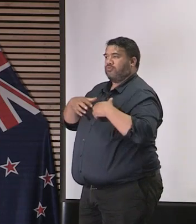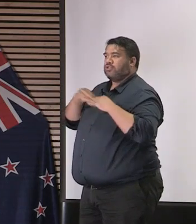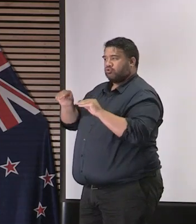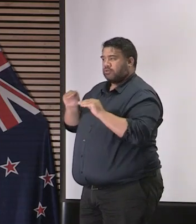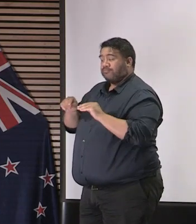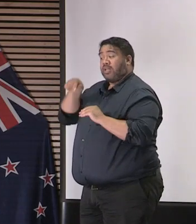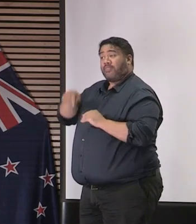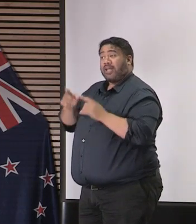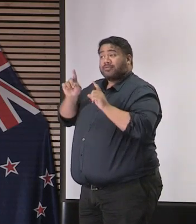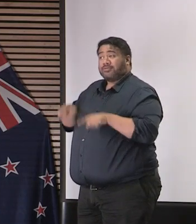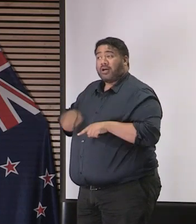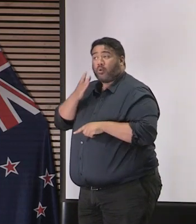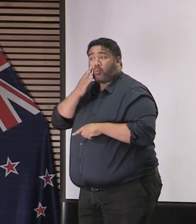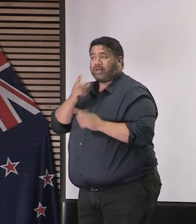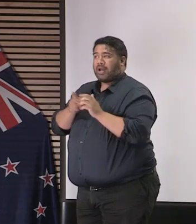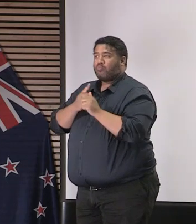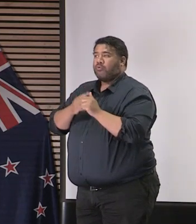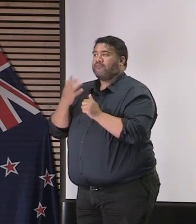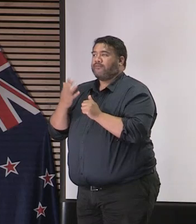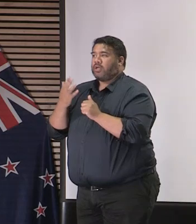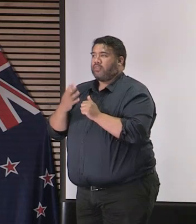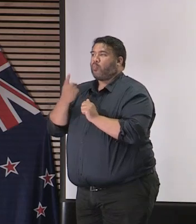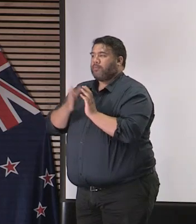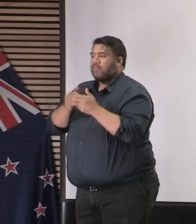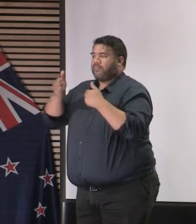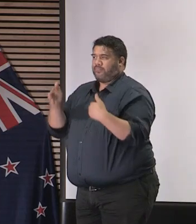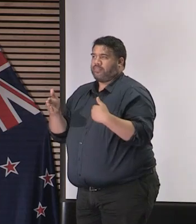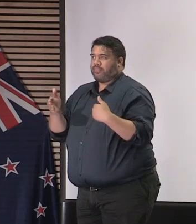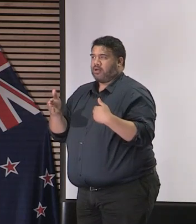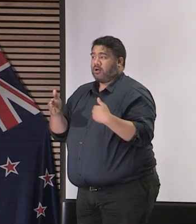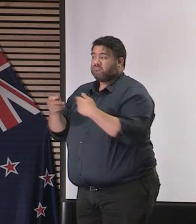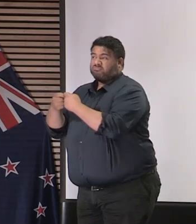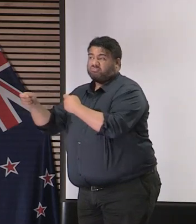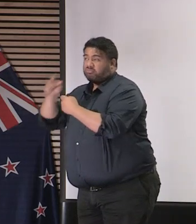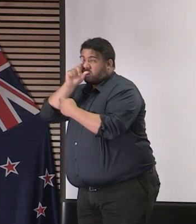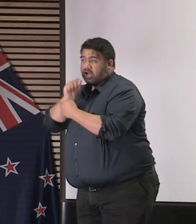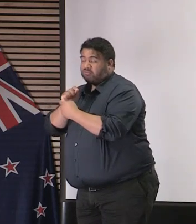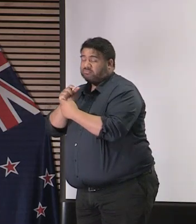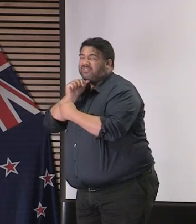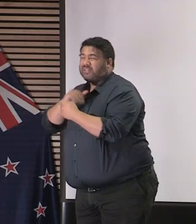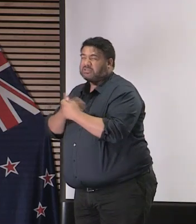people's households through broadcast. They will start on